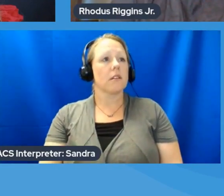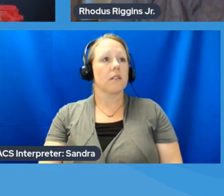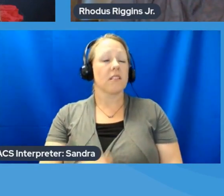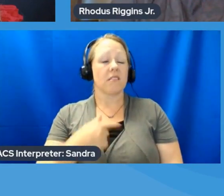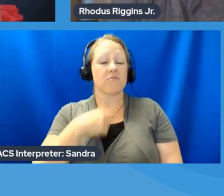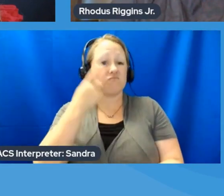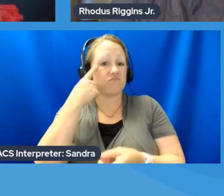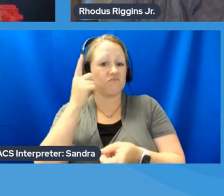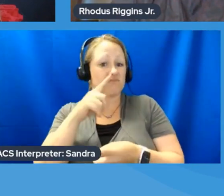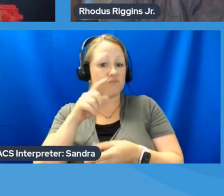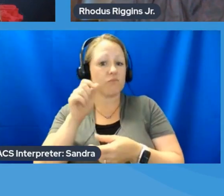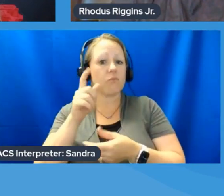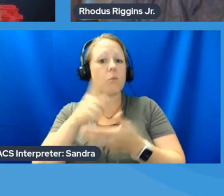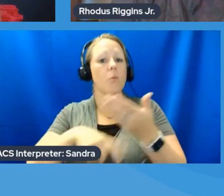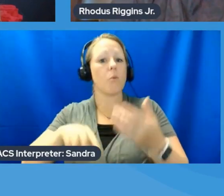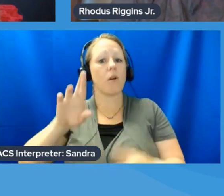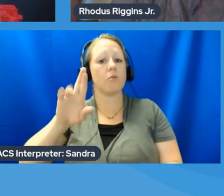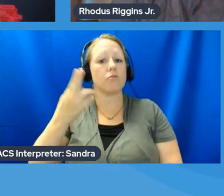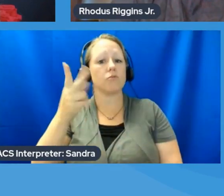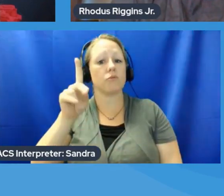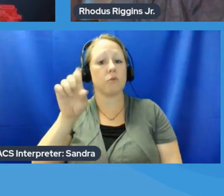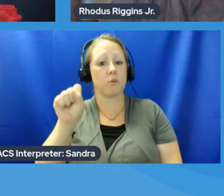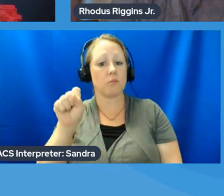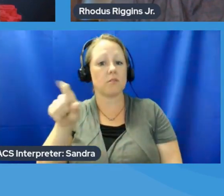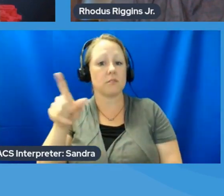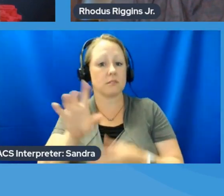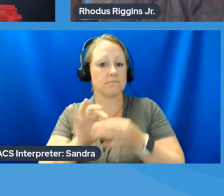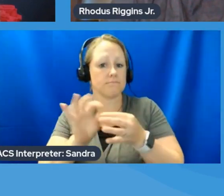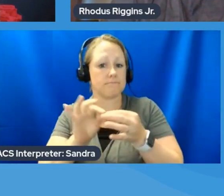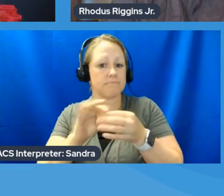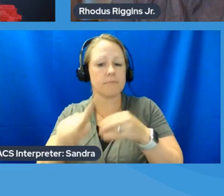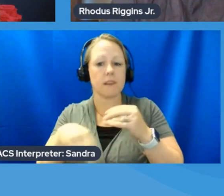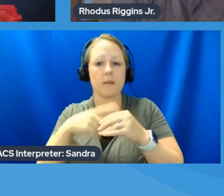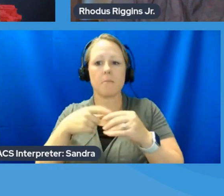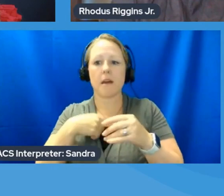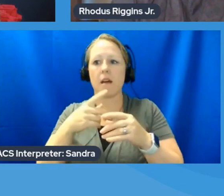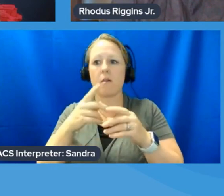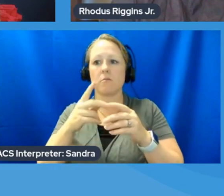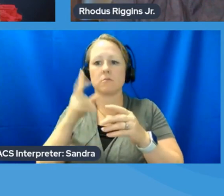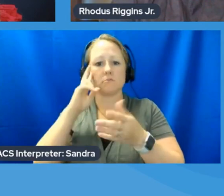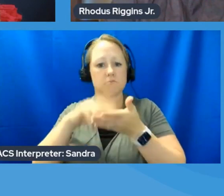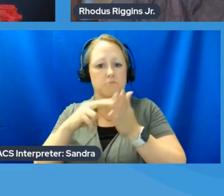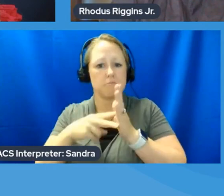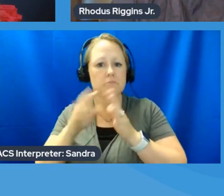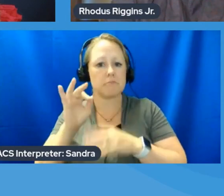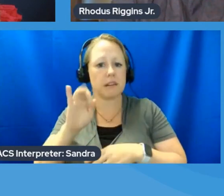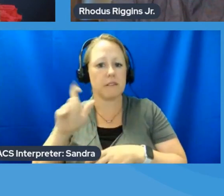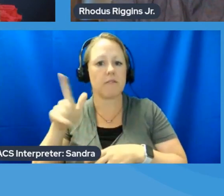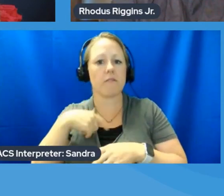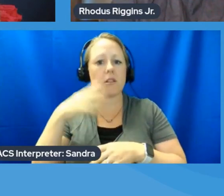meaningful experiences and really ensuring that young children with disabilities have those